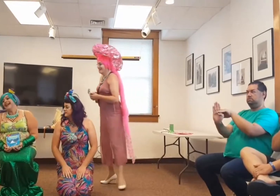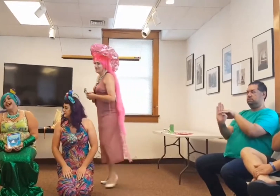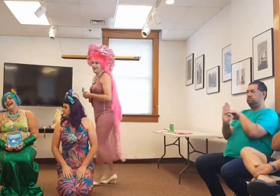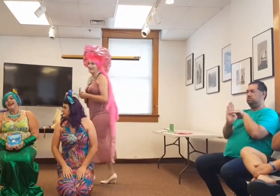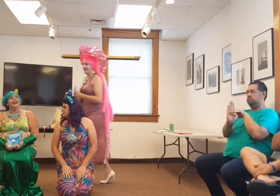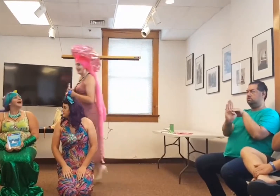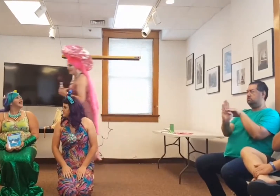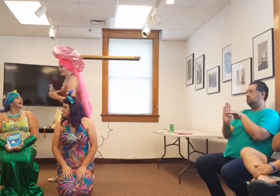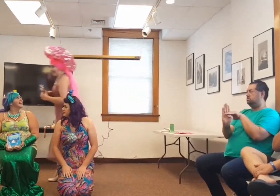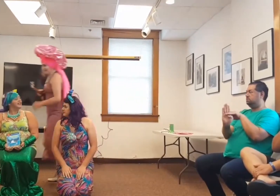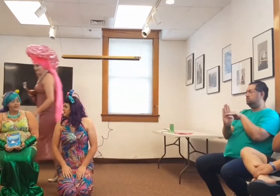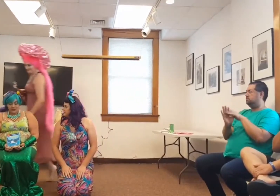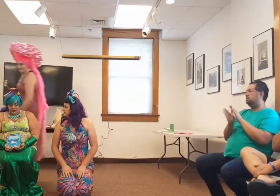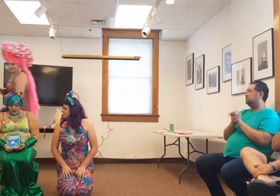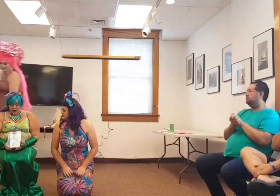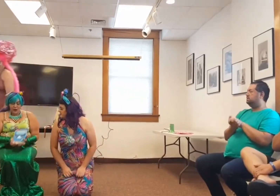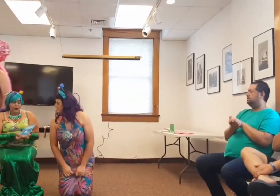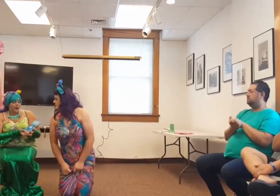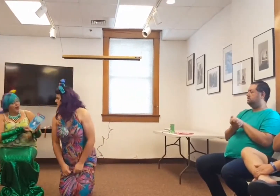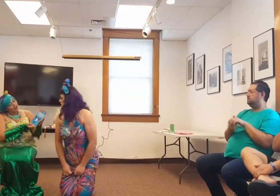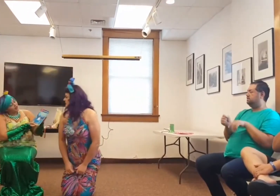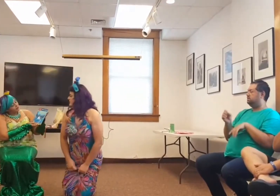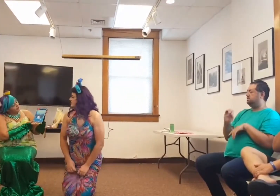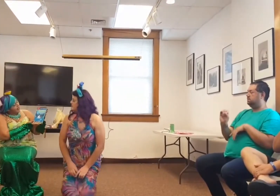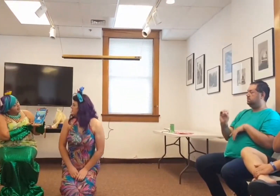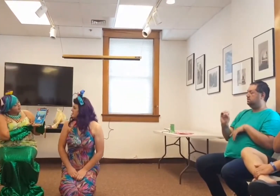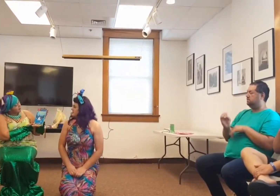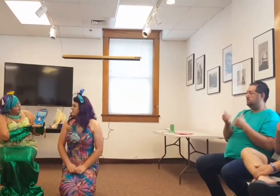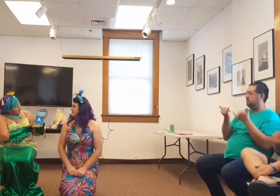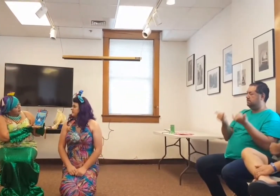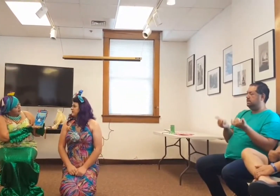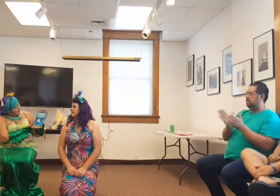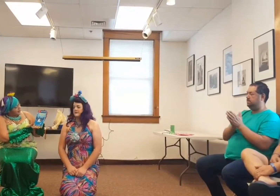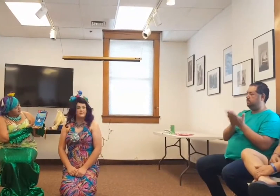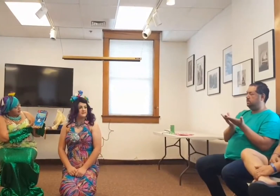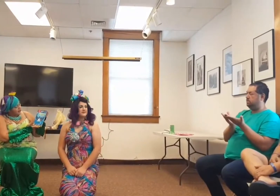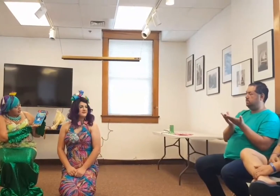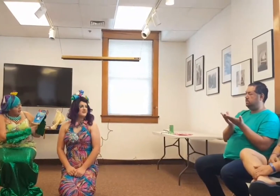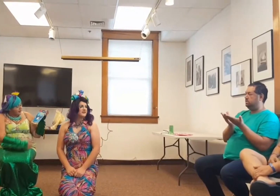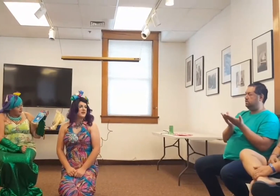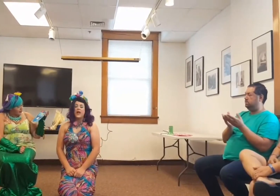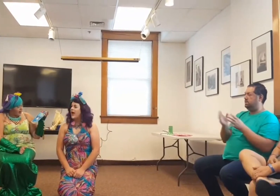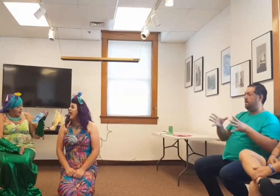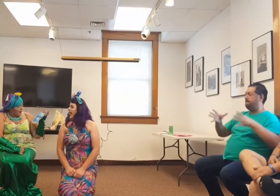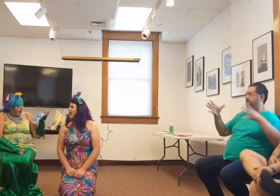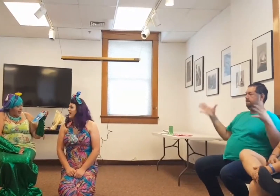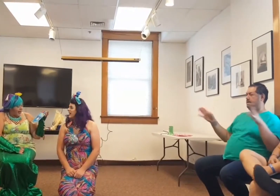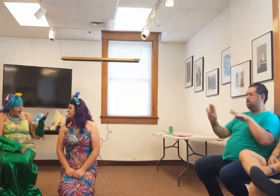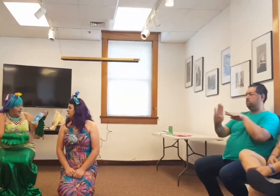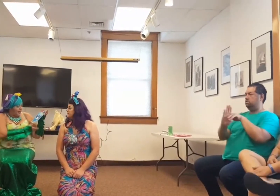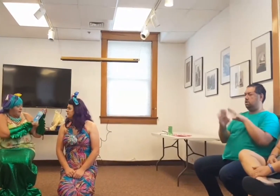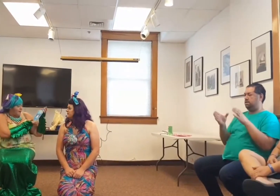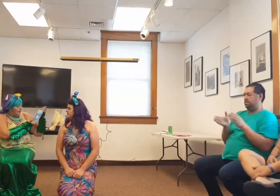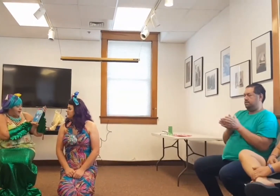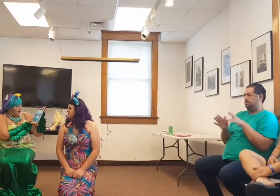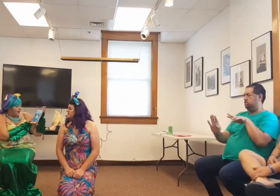Probably not. Okay. ZOEY: So, today's book is Big Shark, Little Shark by Anna Membrino.